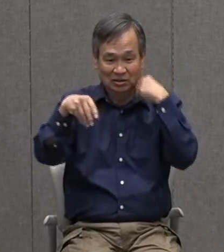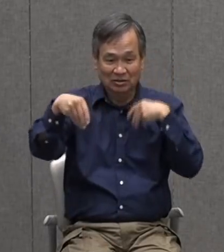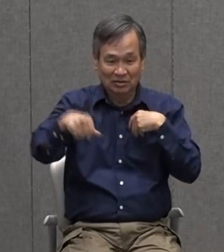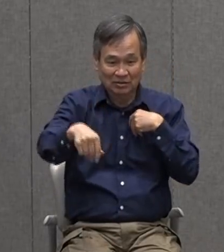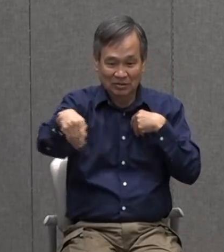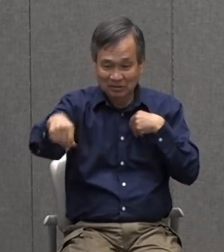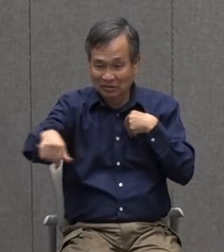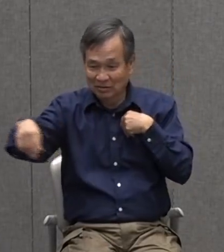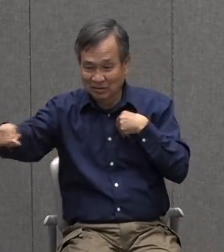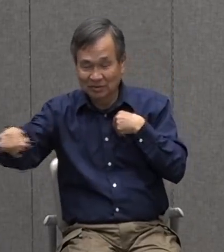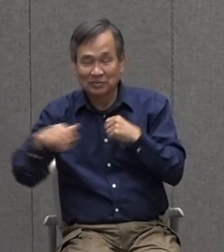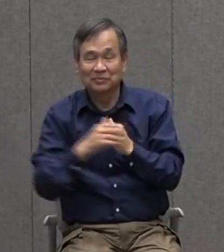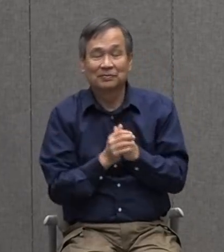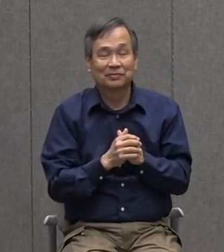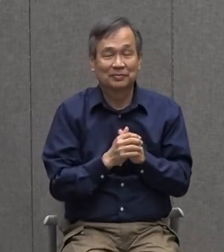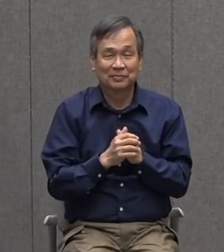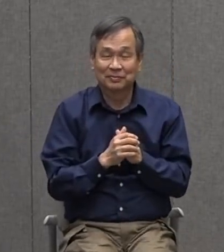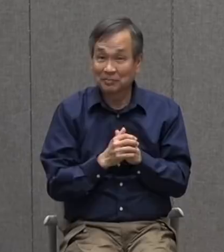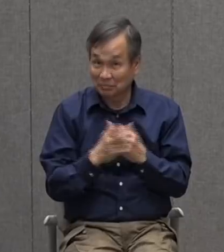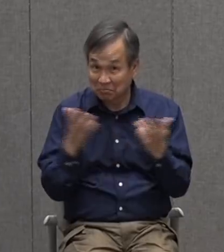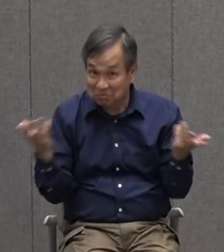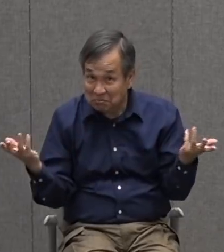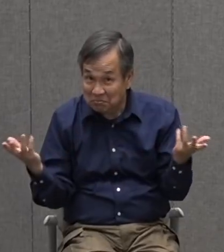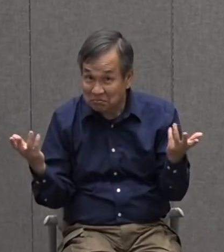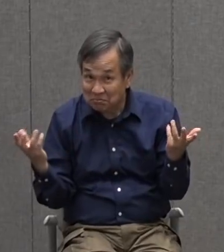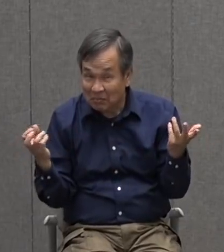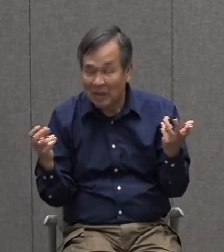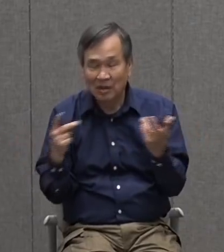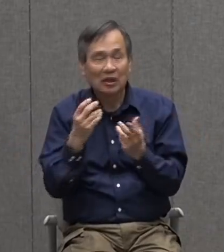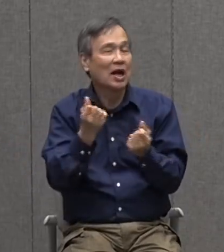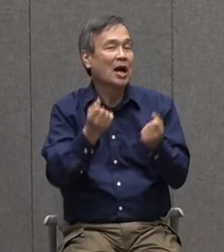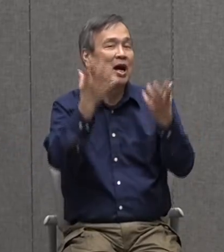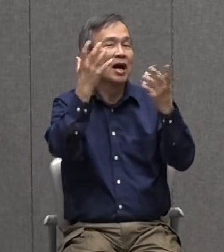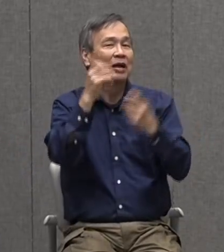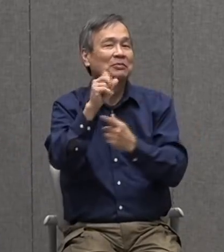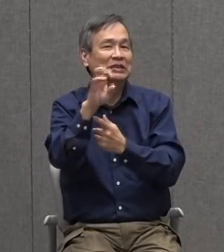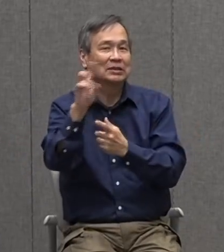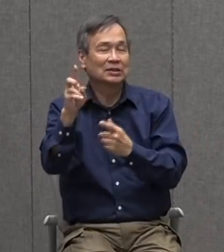Alright, so how many seeds do you think he'll get now?